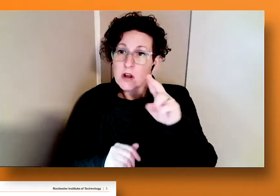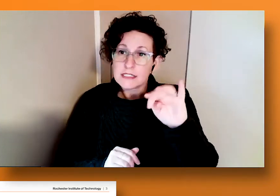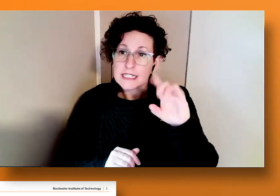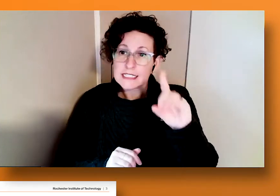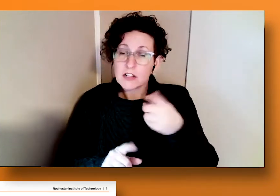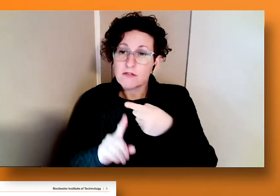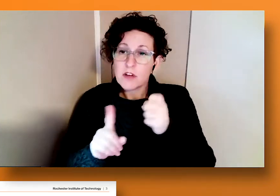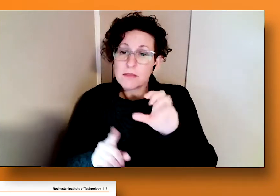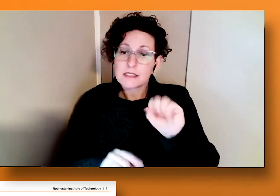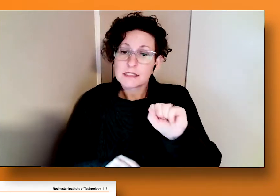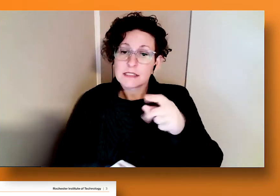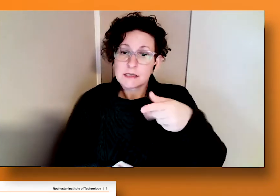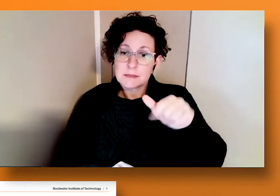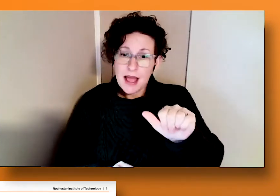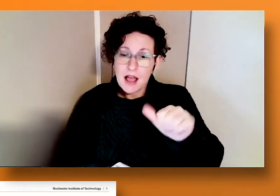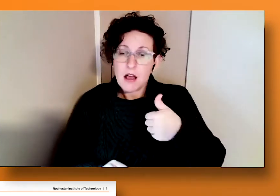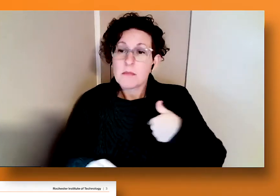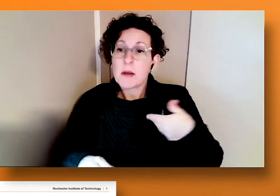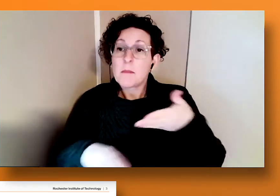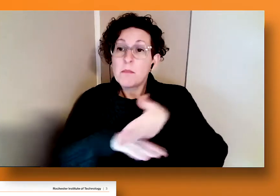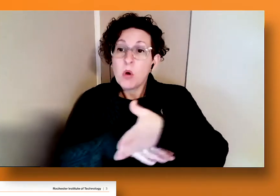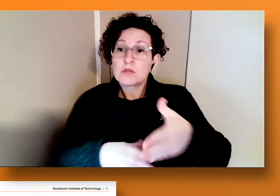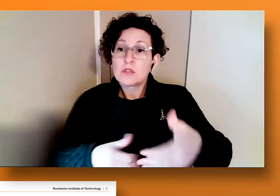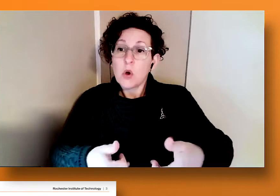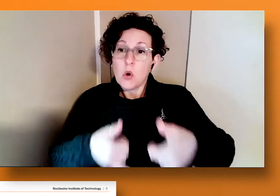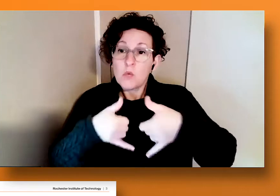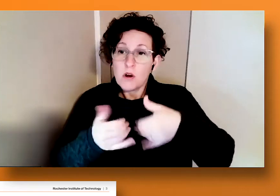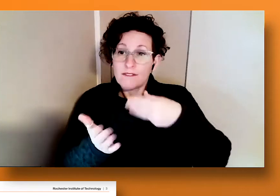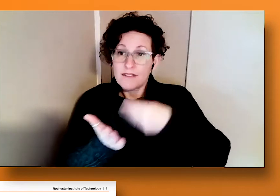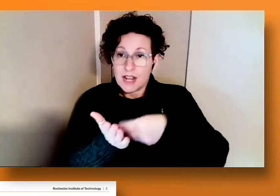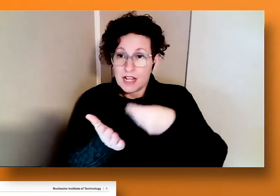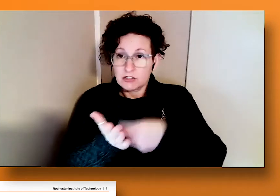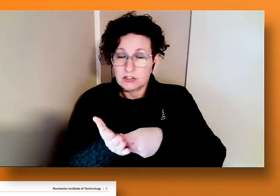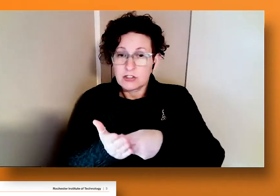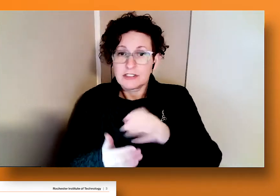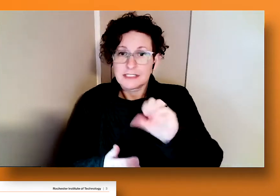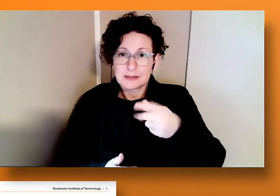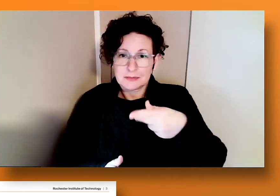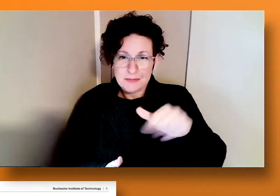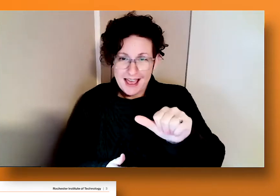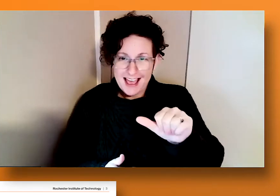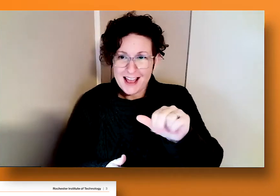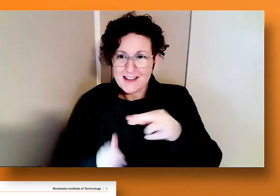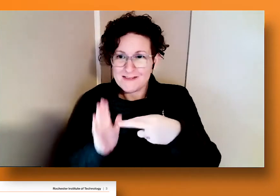I'm the post-award financial SPA rep, more specifically.